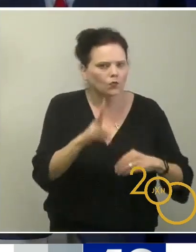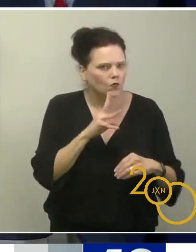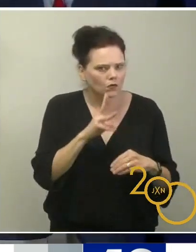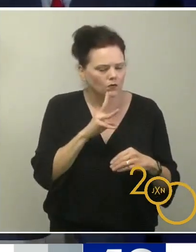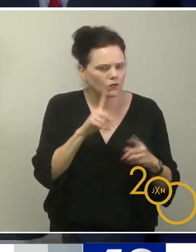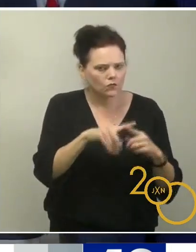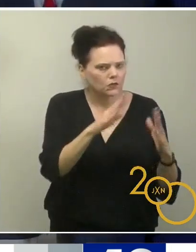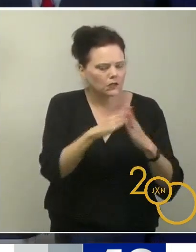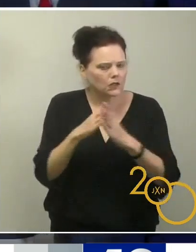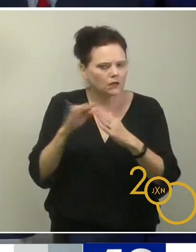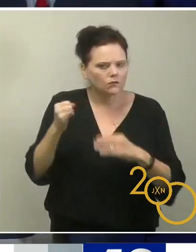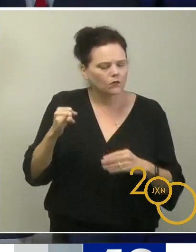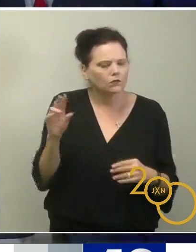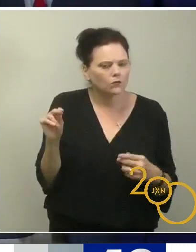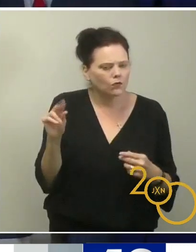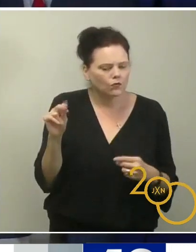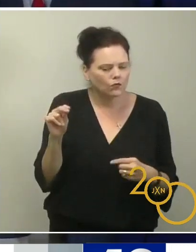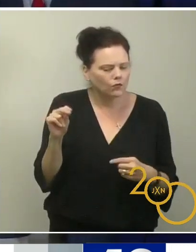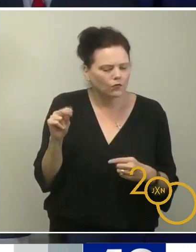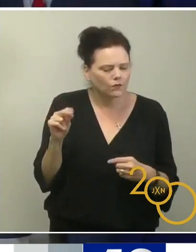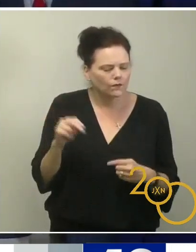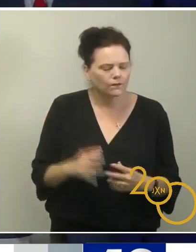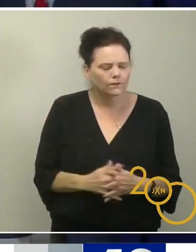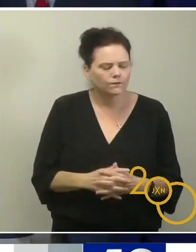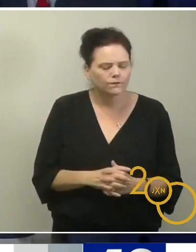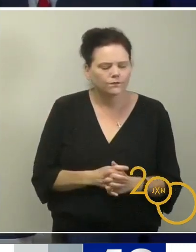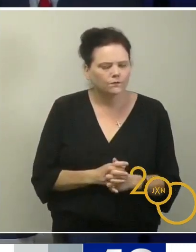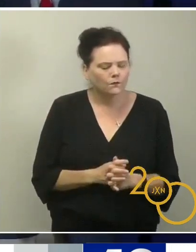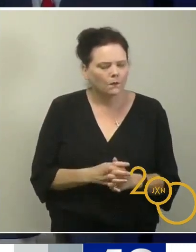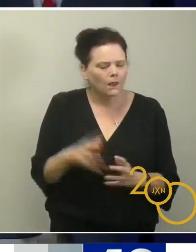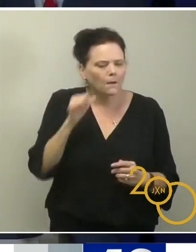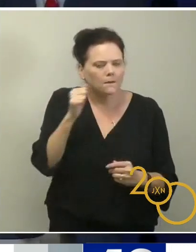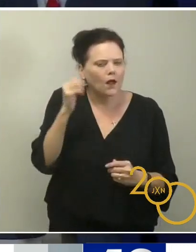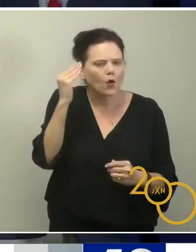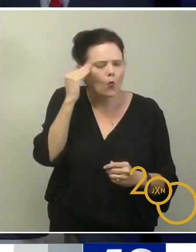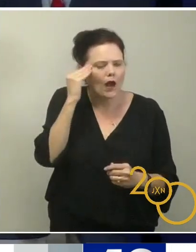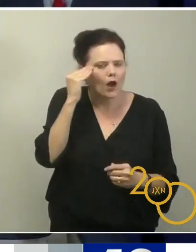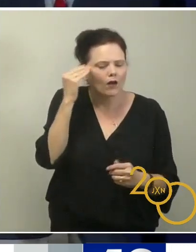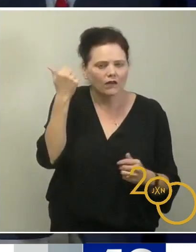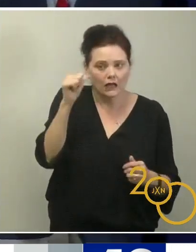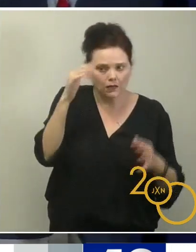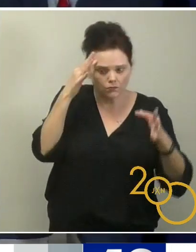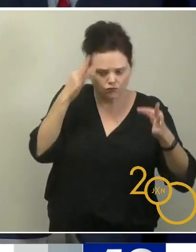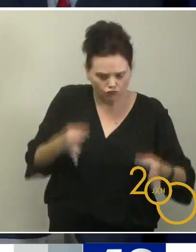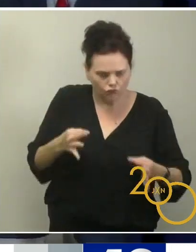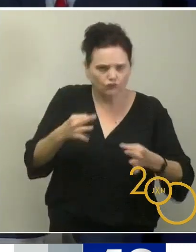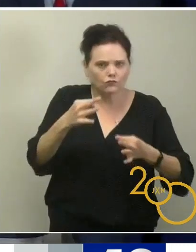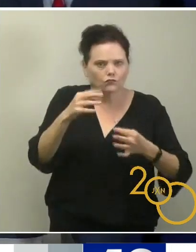WATER CUT OFF. IS THAT THE CASE? STATEMENT THAT IS FALSE. NO ONE HAS MADE, TO MY KNOWLEDGE, NO ONE HAS MADE A